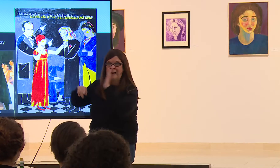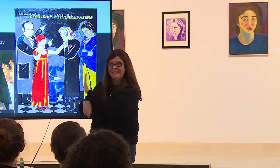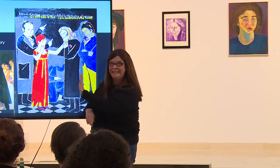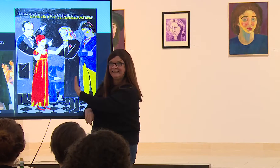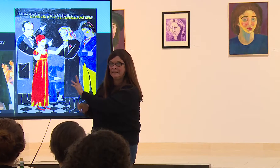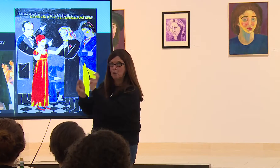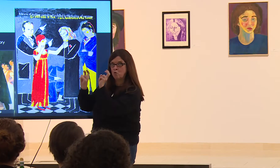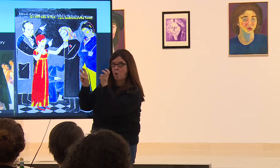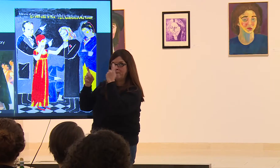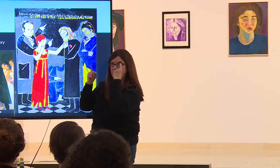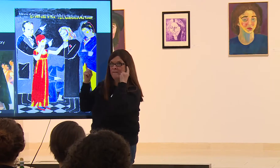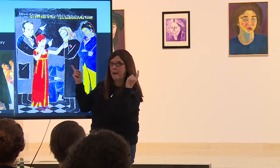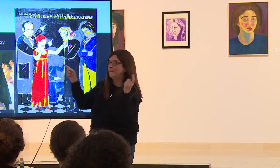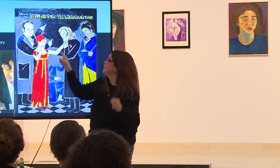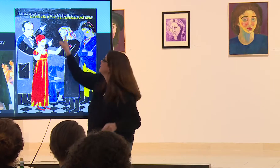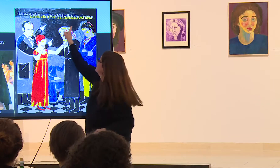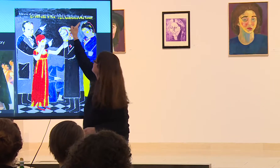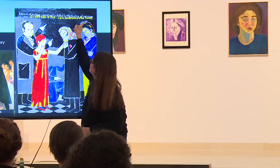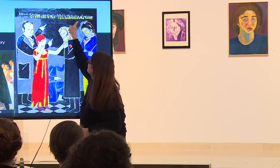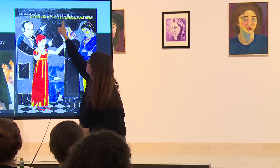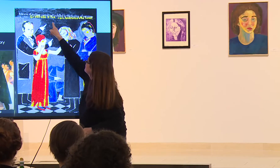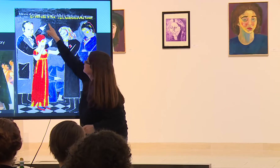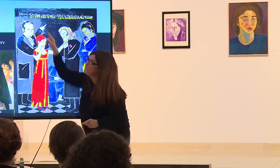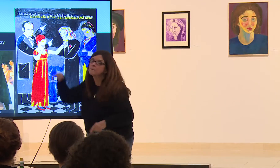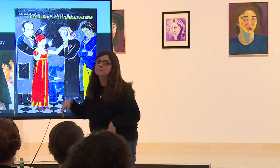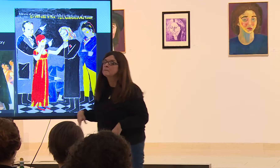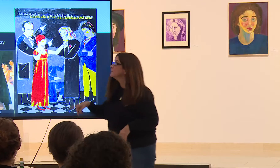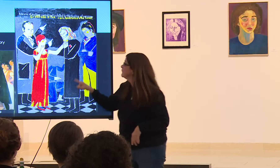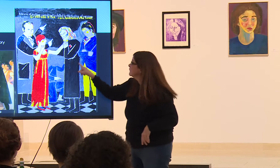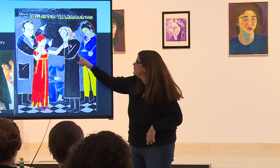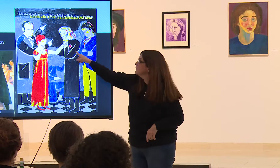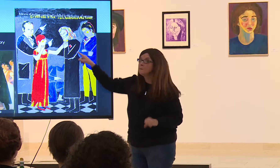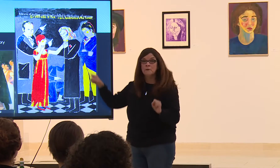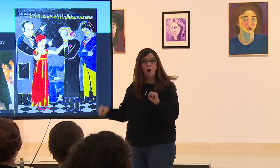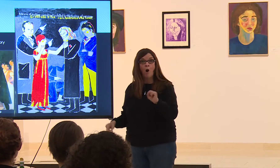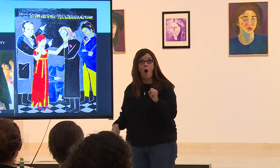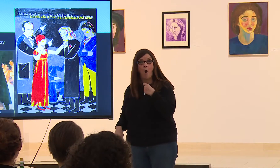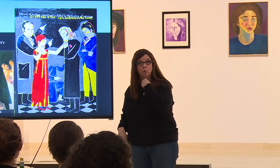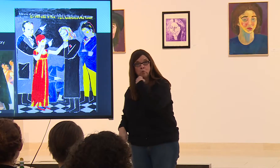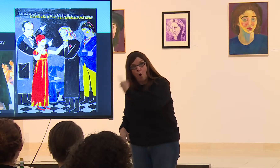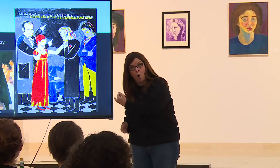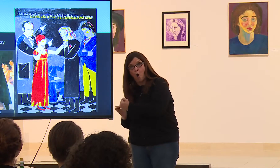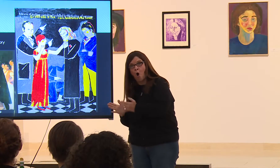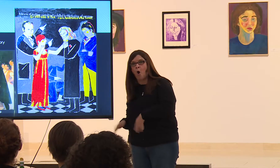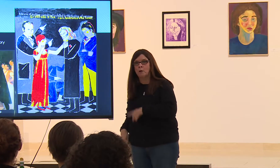That's his quote, but Sicard told the artist,